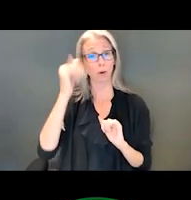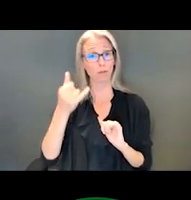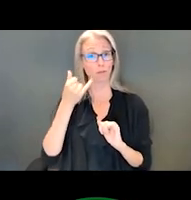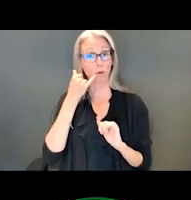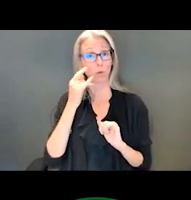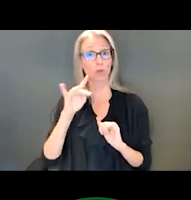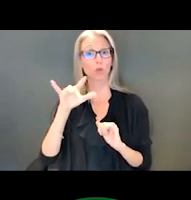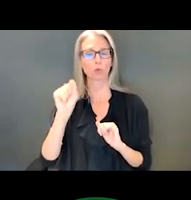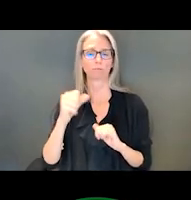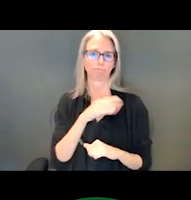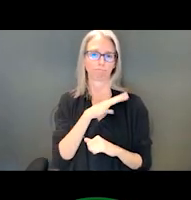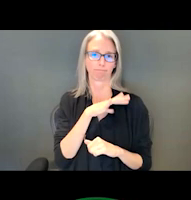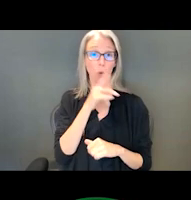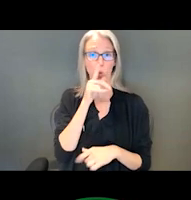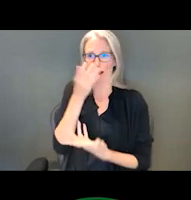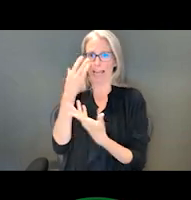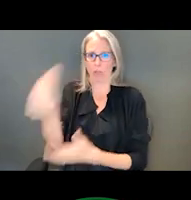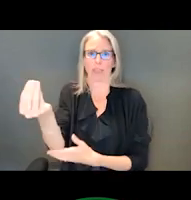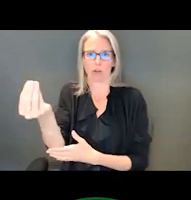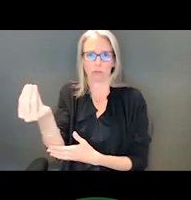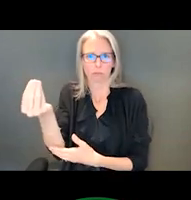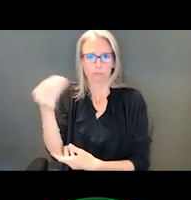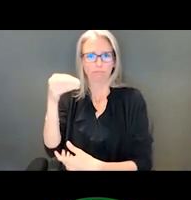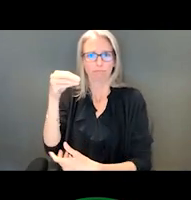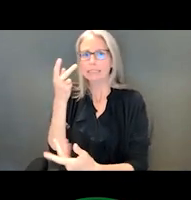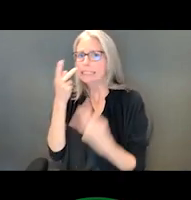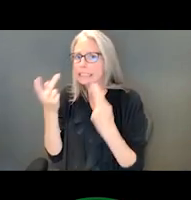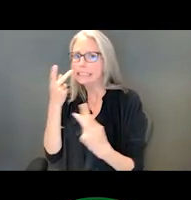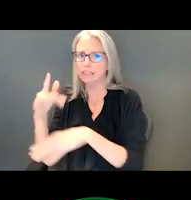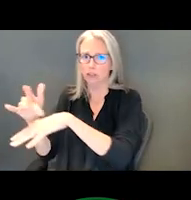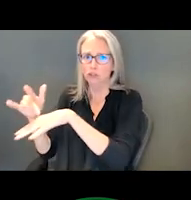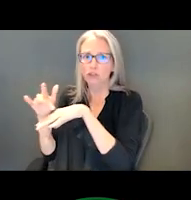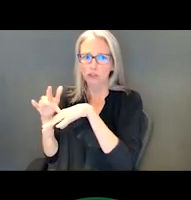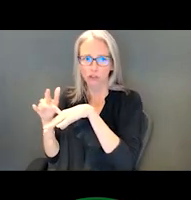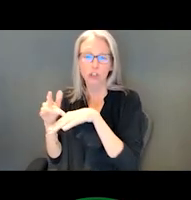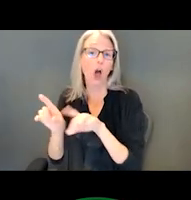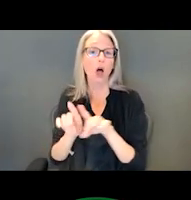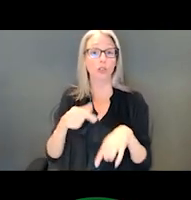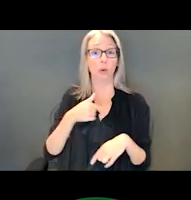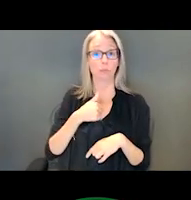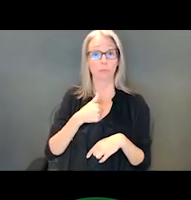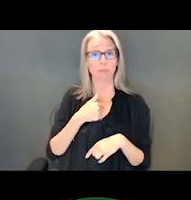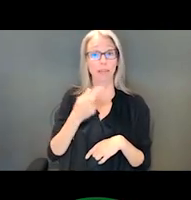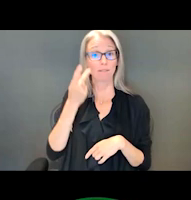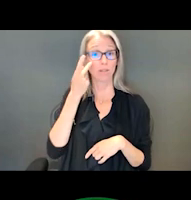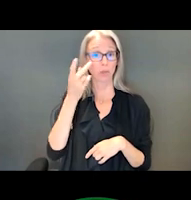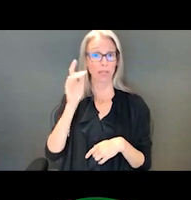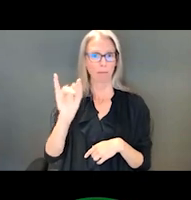So there was a number of things that we used to make it as accessible as possible and it's grown and developed and matured over the years.